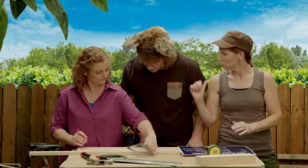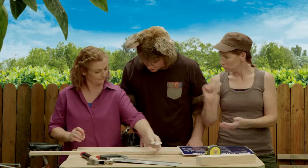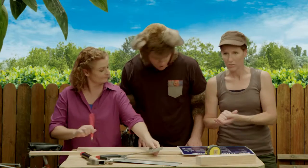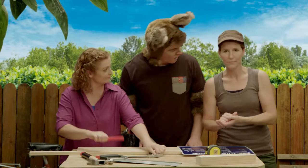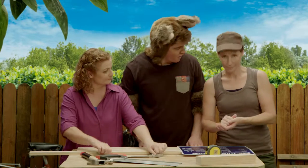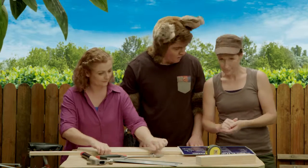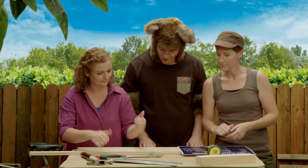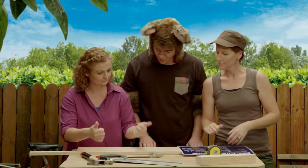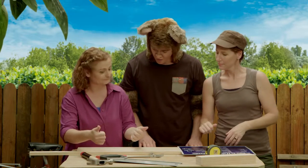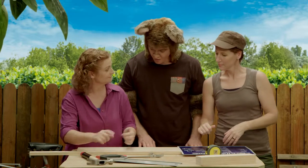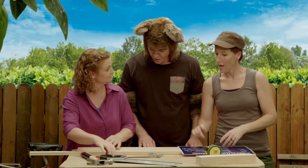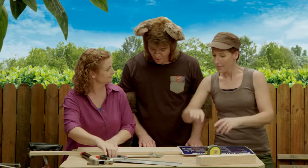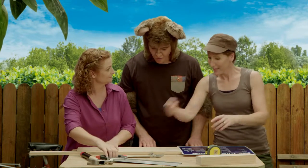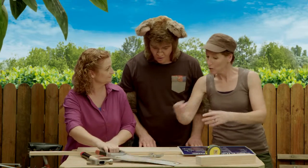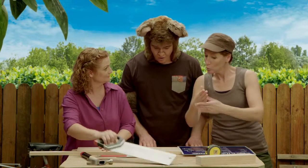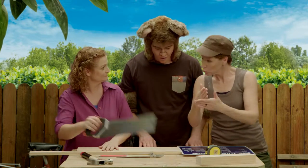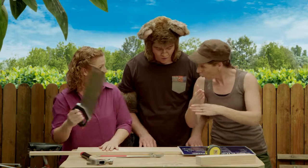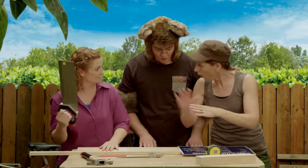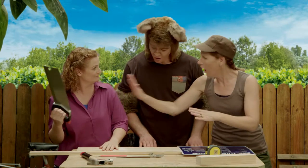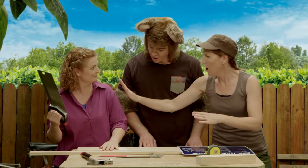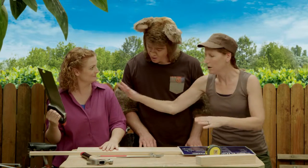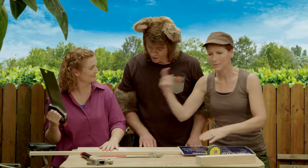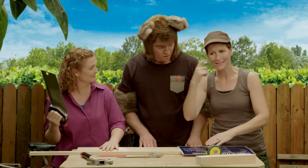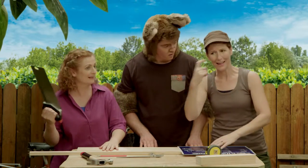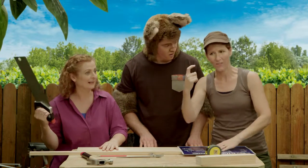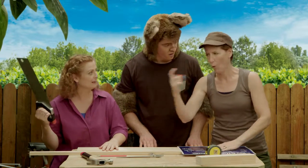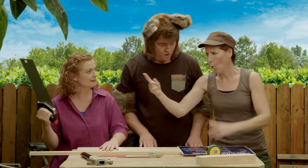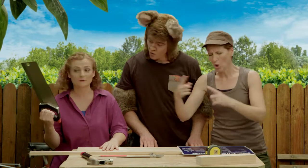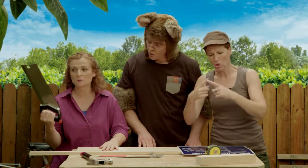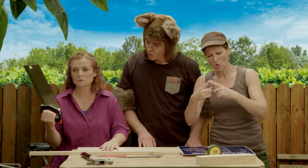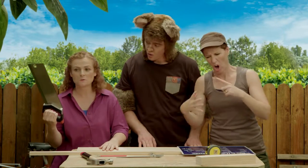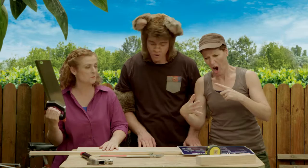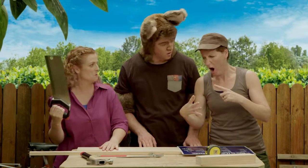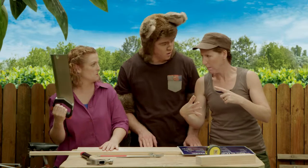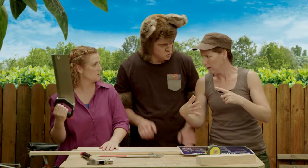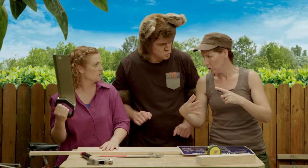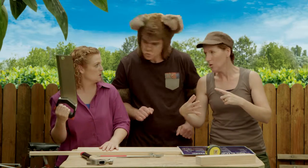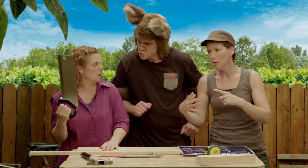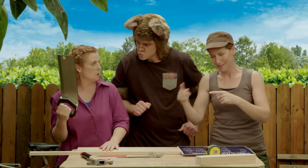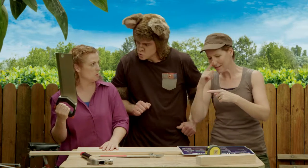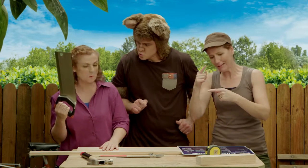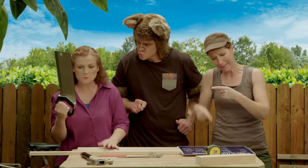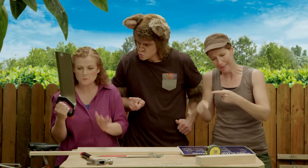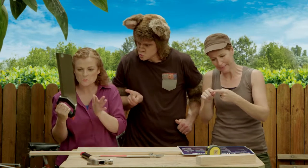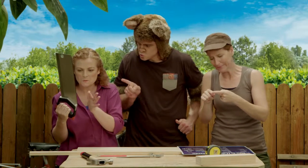Right, now we need to cut the wood with our saw. Be careful, Sally. The saw is sharp! Ooh!